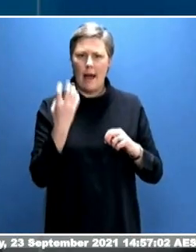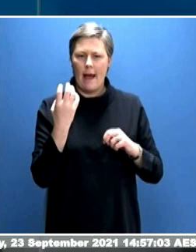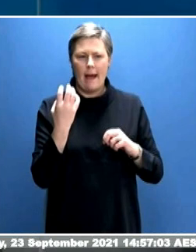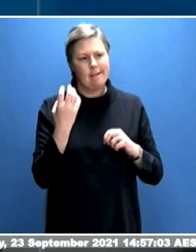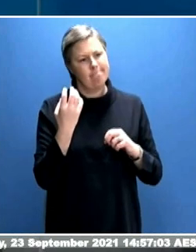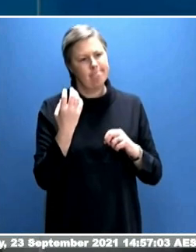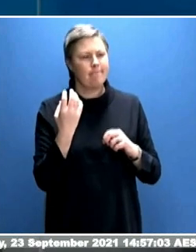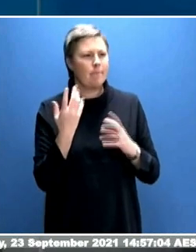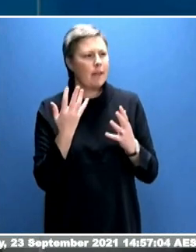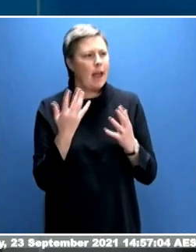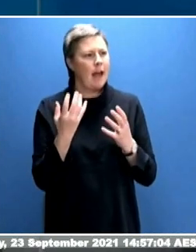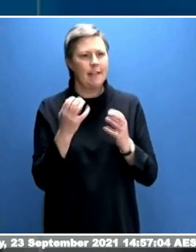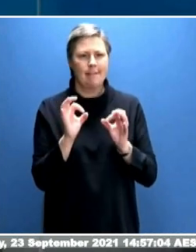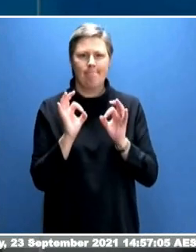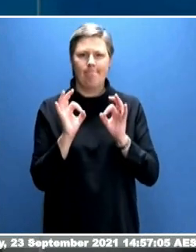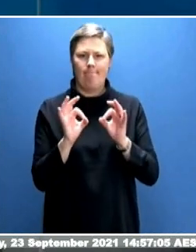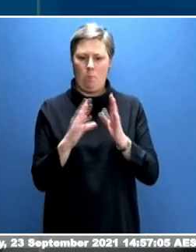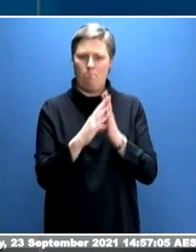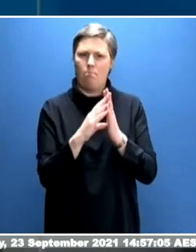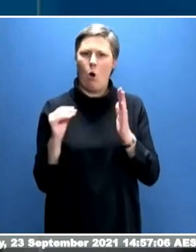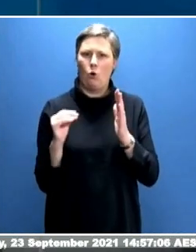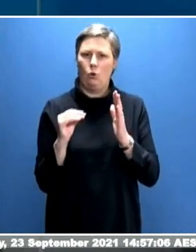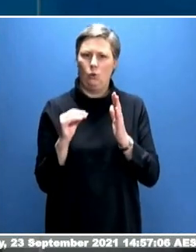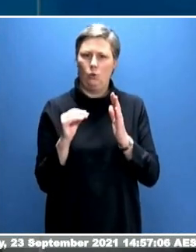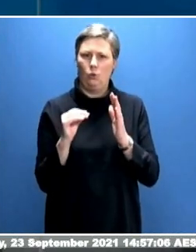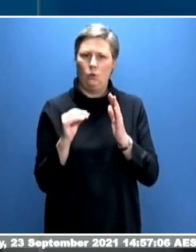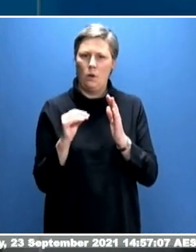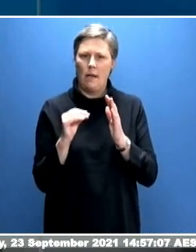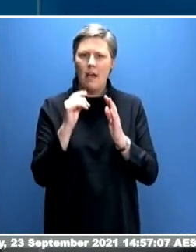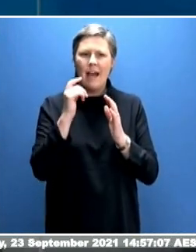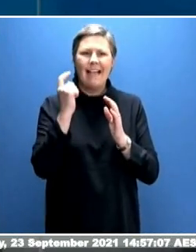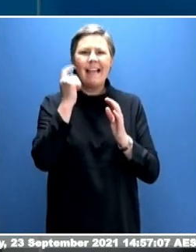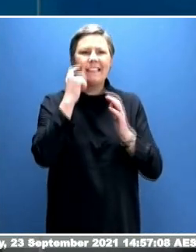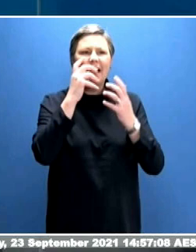"bespoke", but a model that fits with our other care framework, but also within the